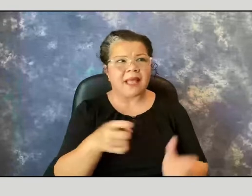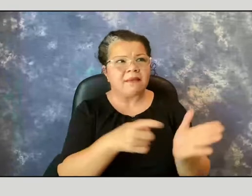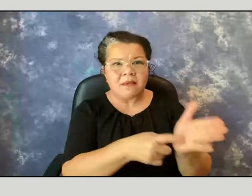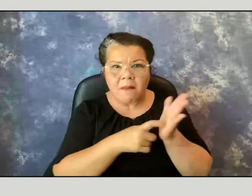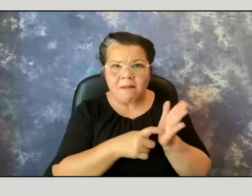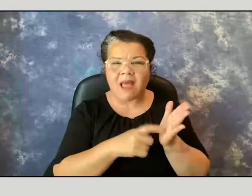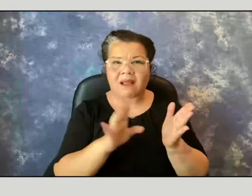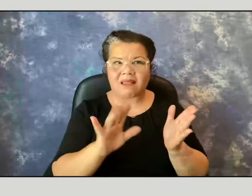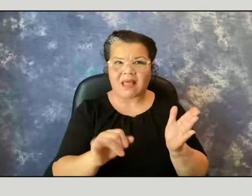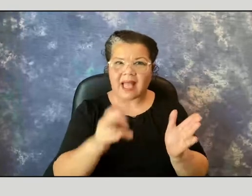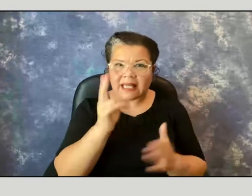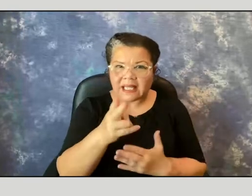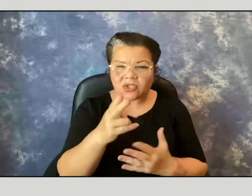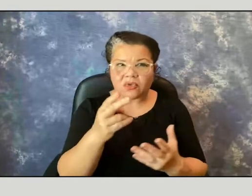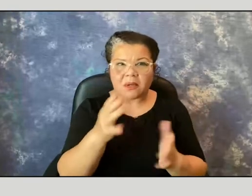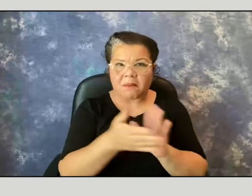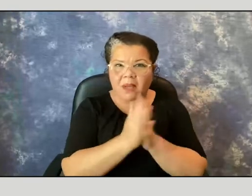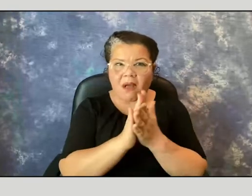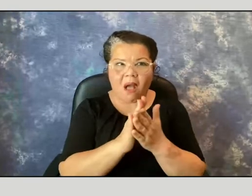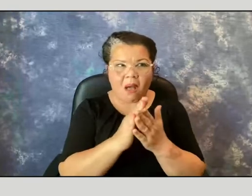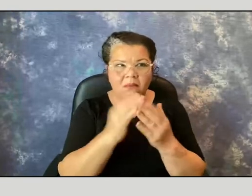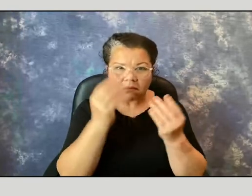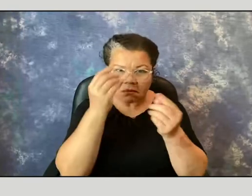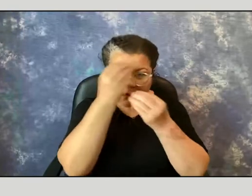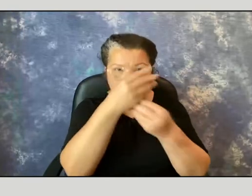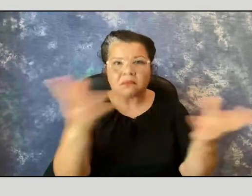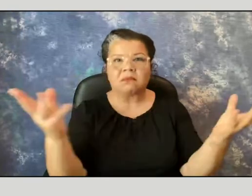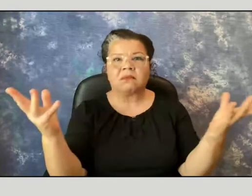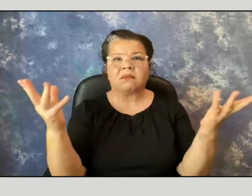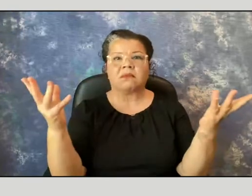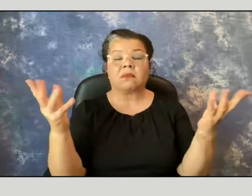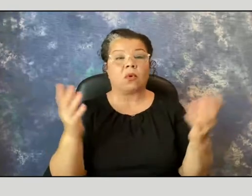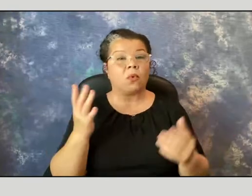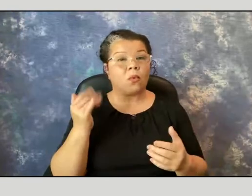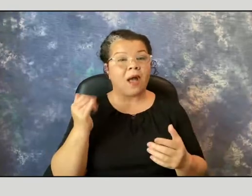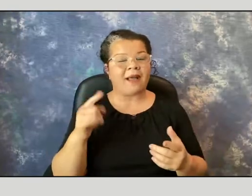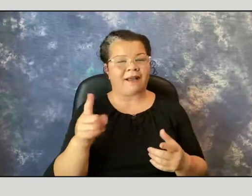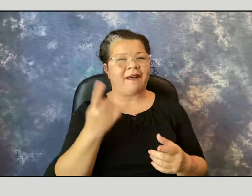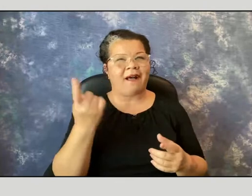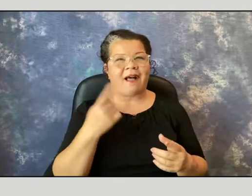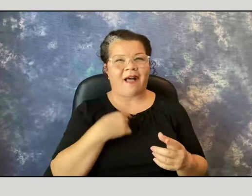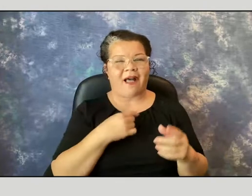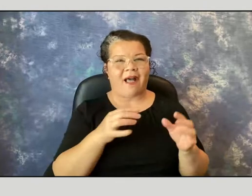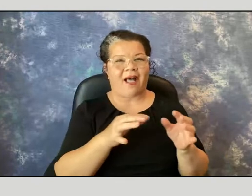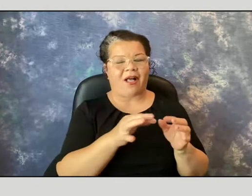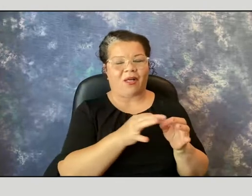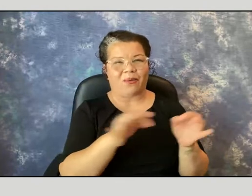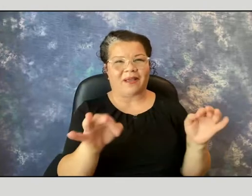because part of what... I always like to quote this line from a very cheesy Hollywood movie that says,